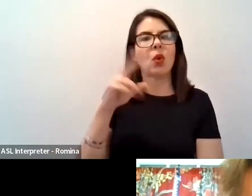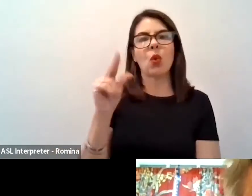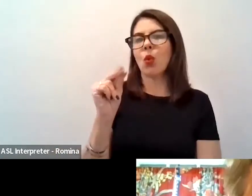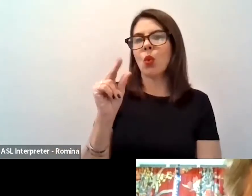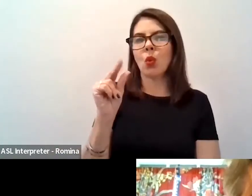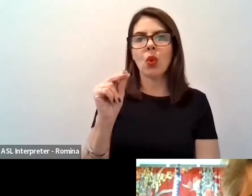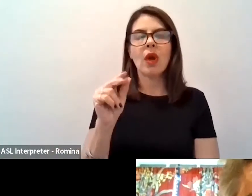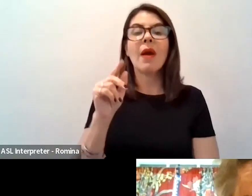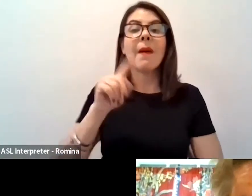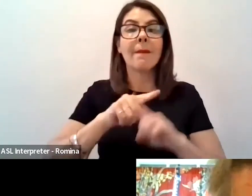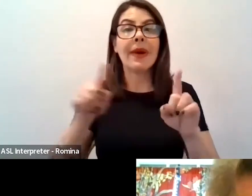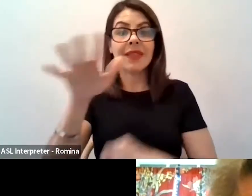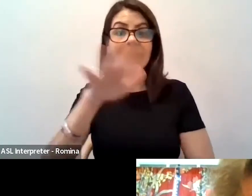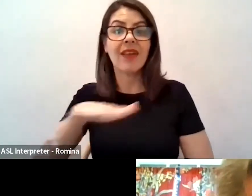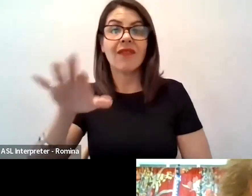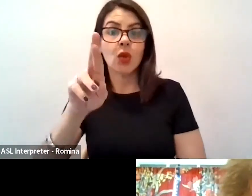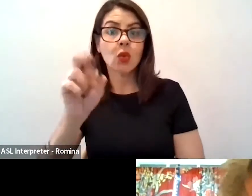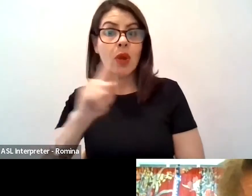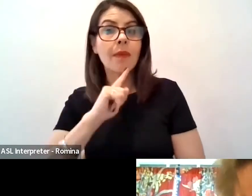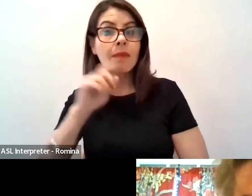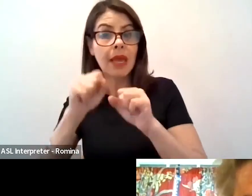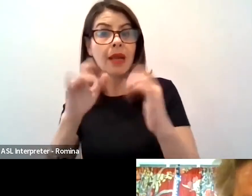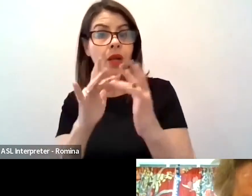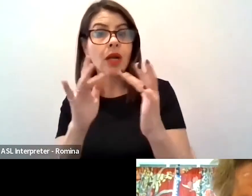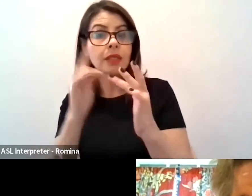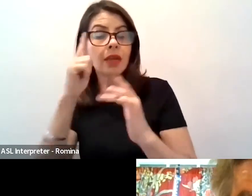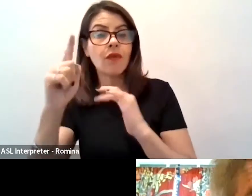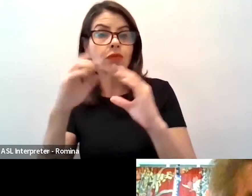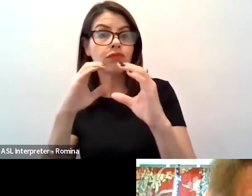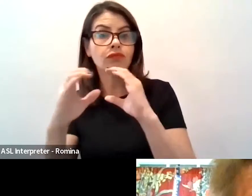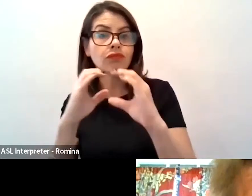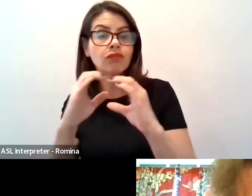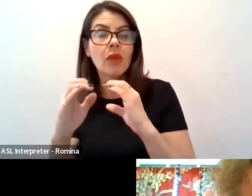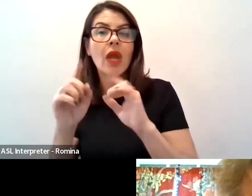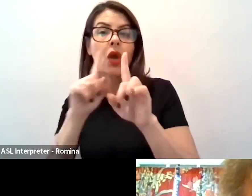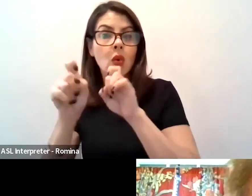But the field rep remains available for consultation as necessary throughout that process.